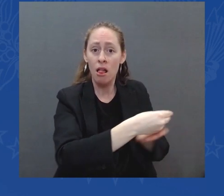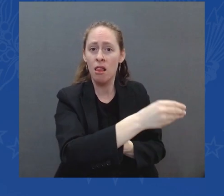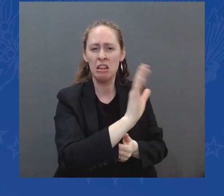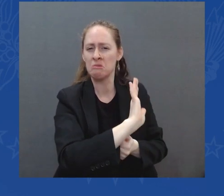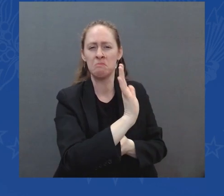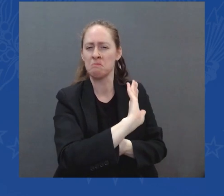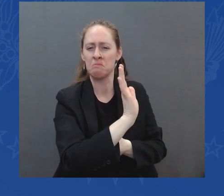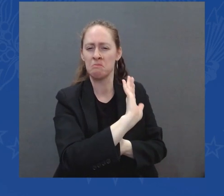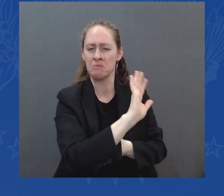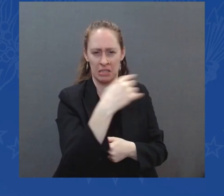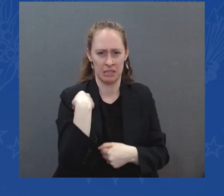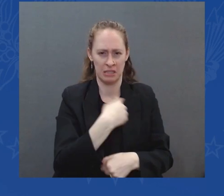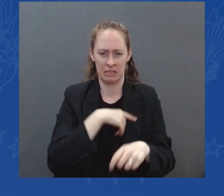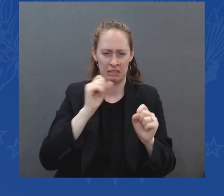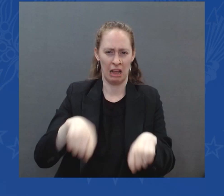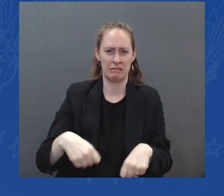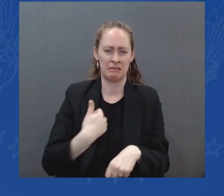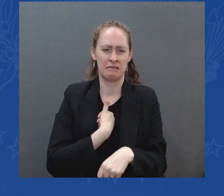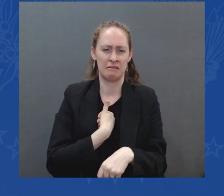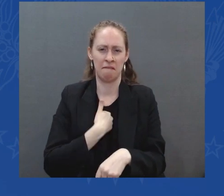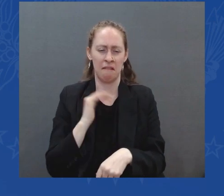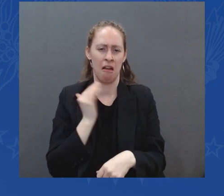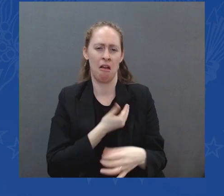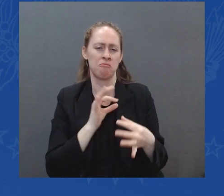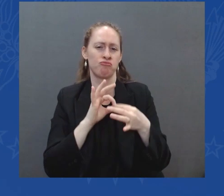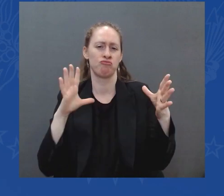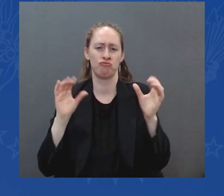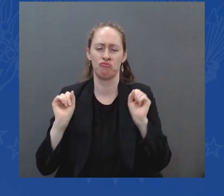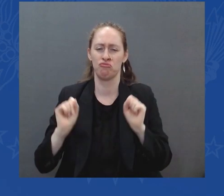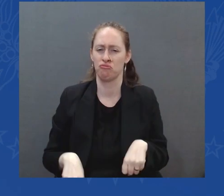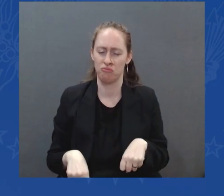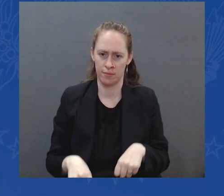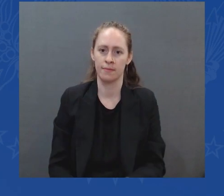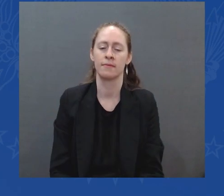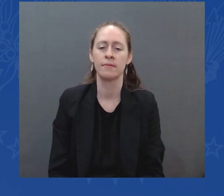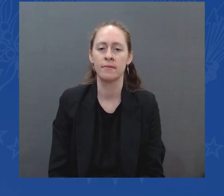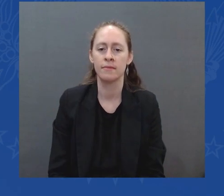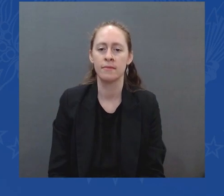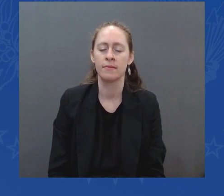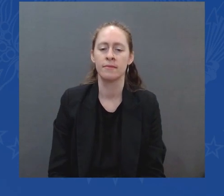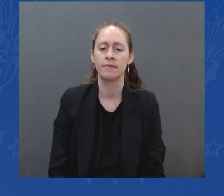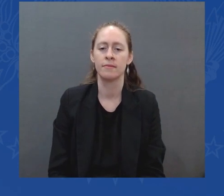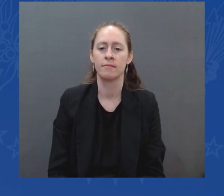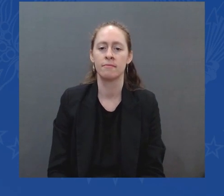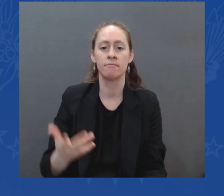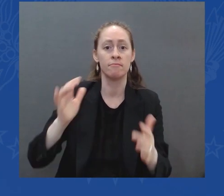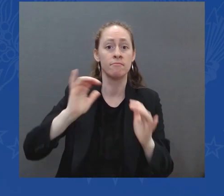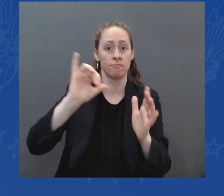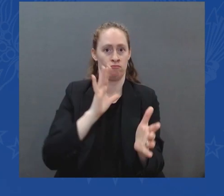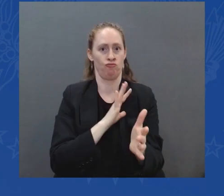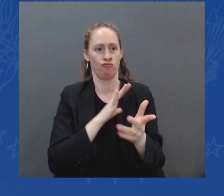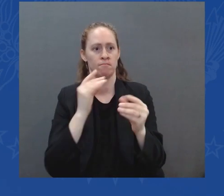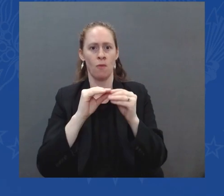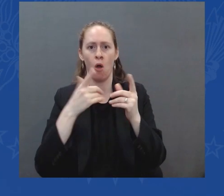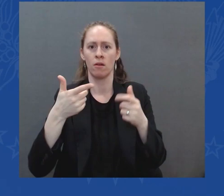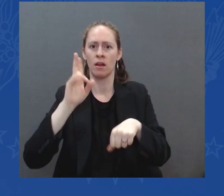will help safeguard our national security. Yes, it will help us tackle climate change. Yes, it's going to help us ensure that America creates